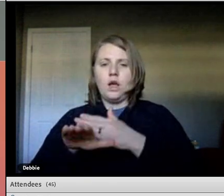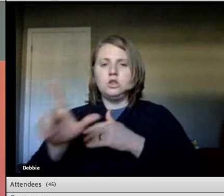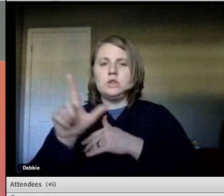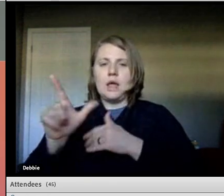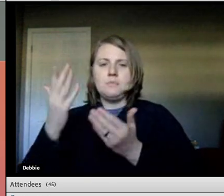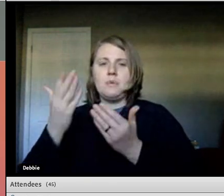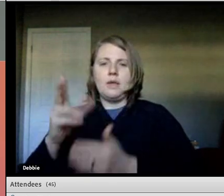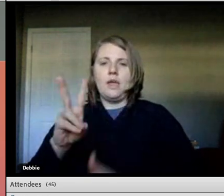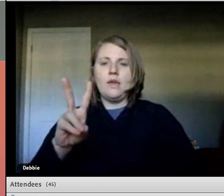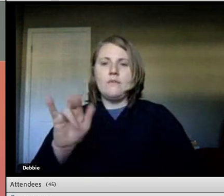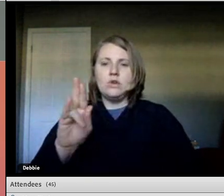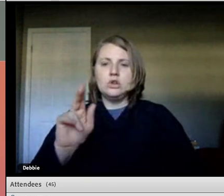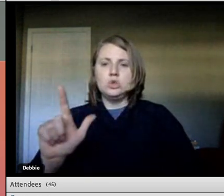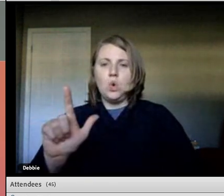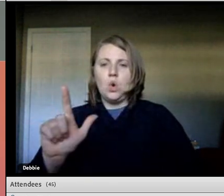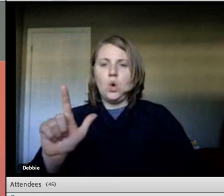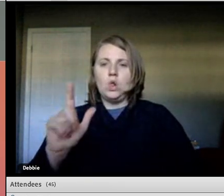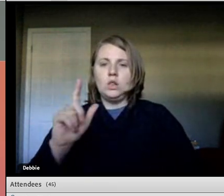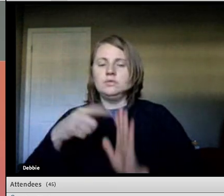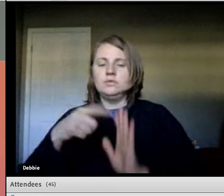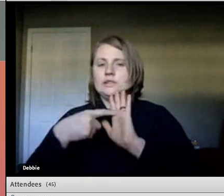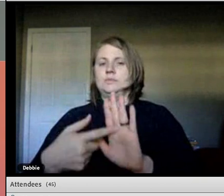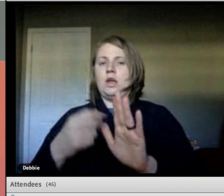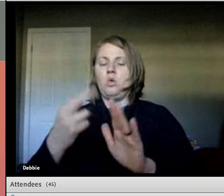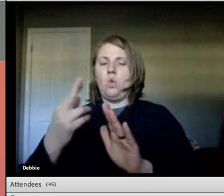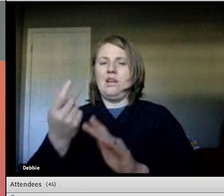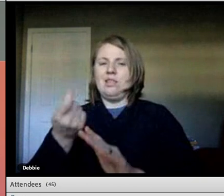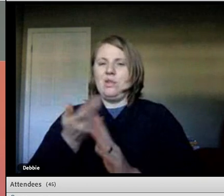or they're just a little thing that runs maybe your ILS system,